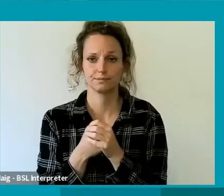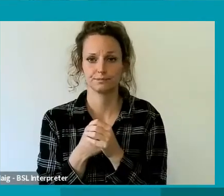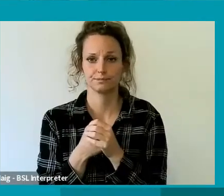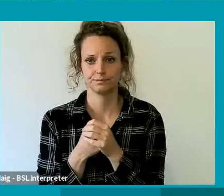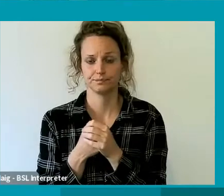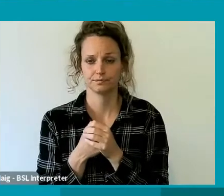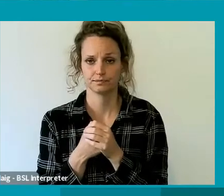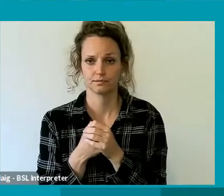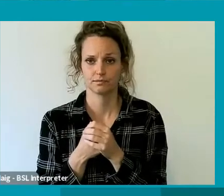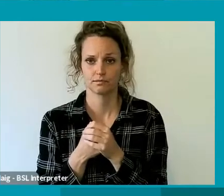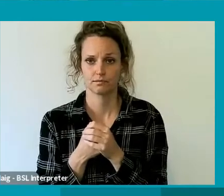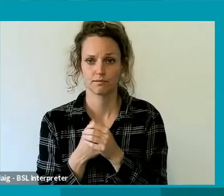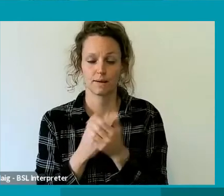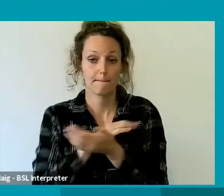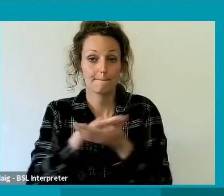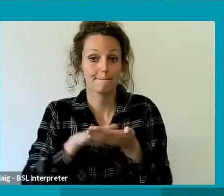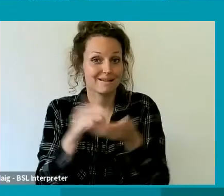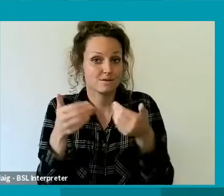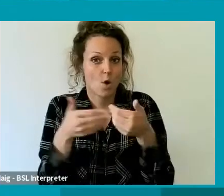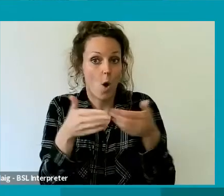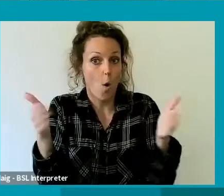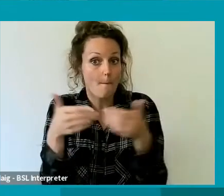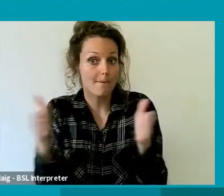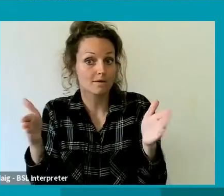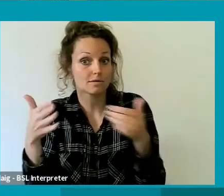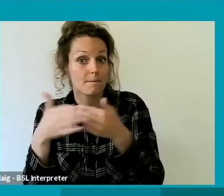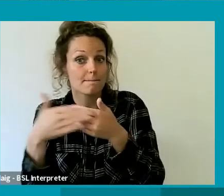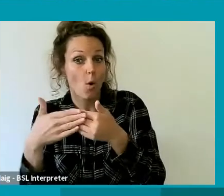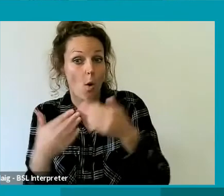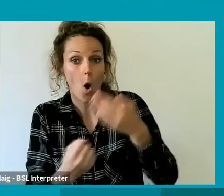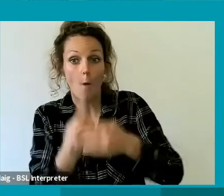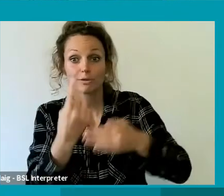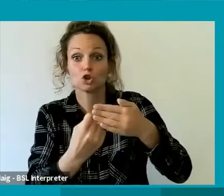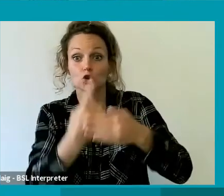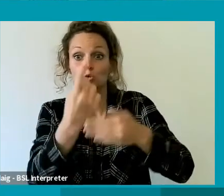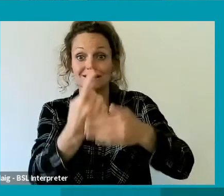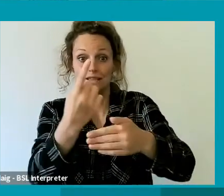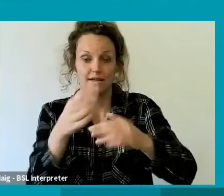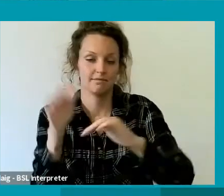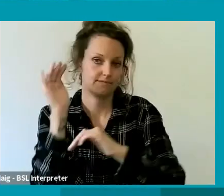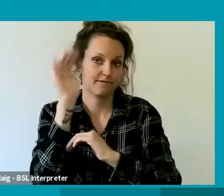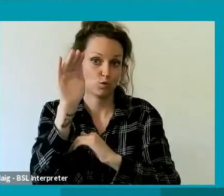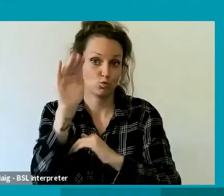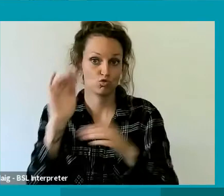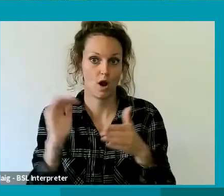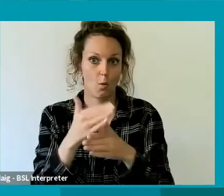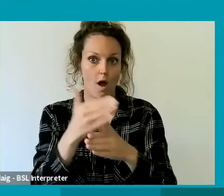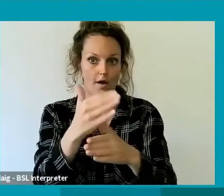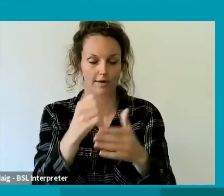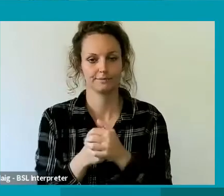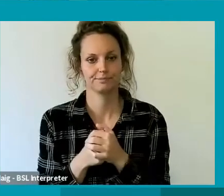the world of work in the future. OK, let's go to the next slide. What's everyone talking about